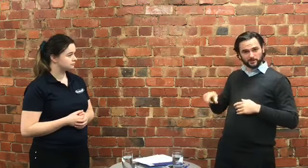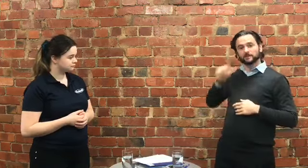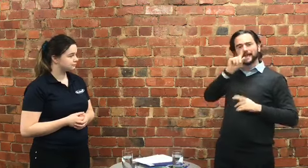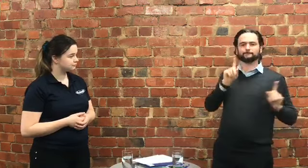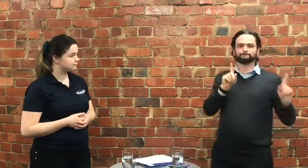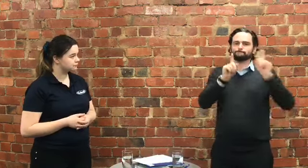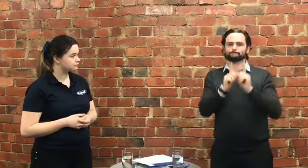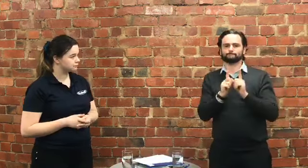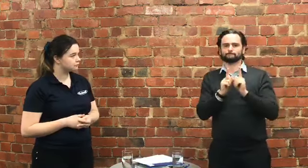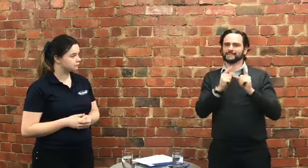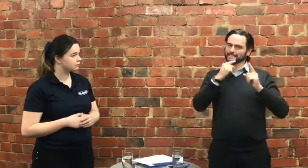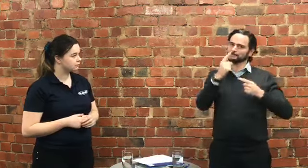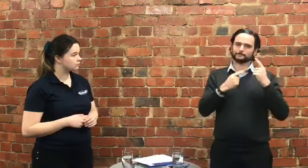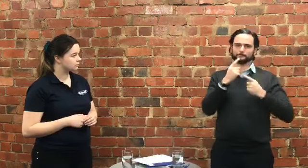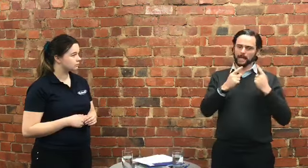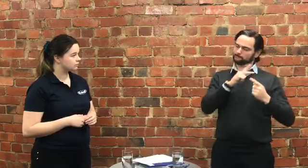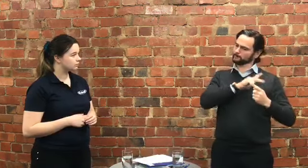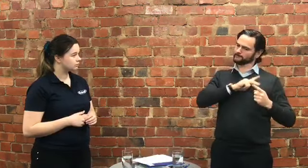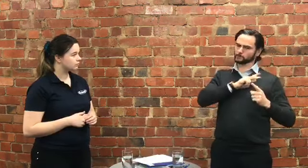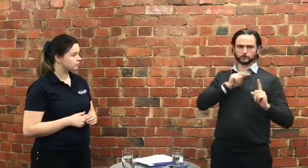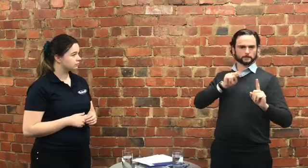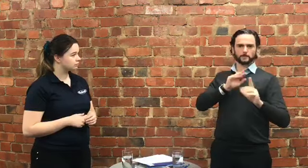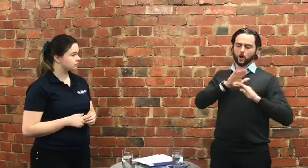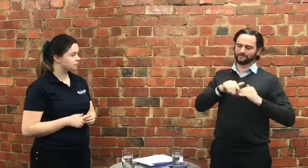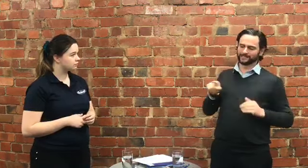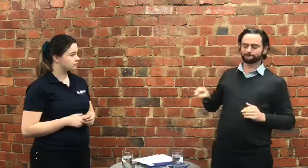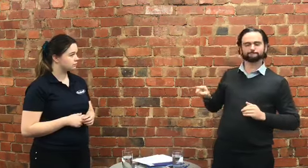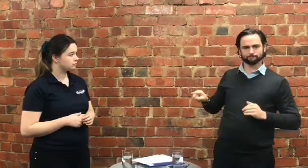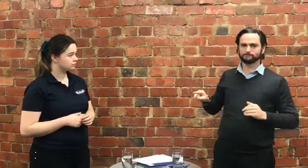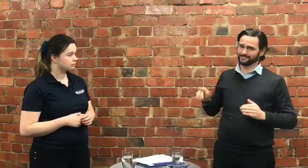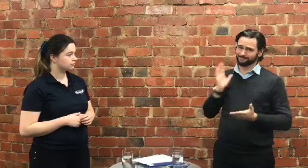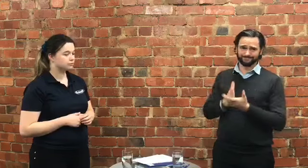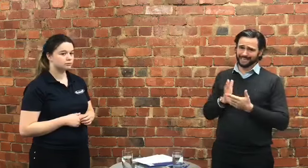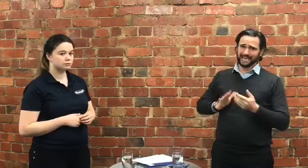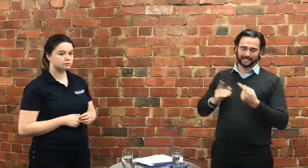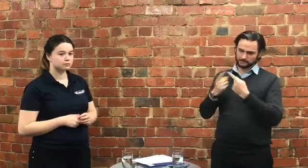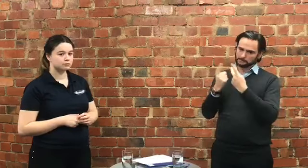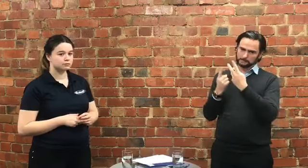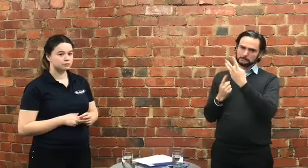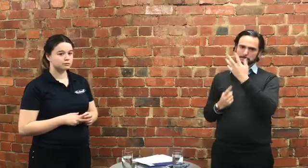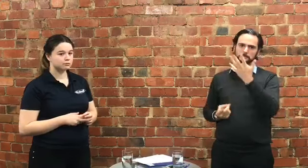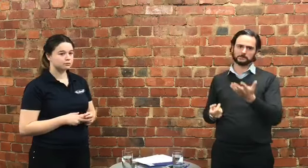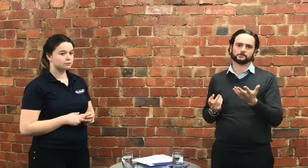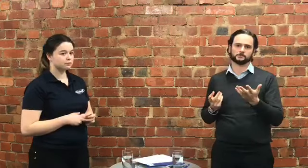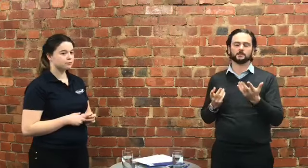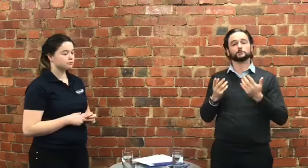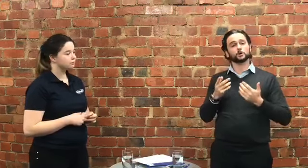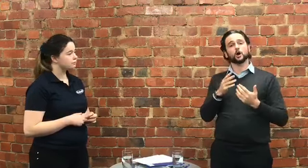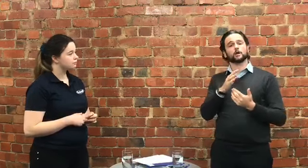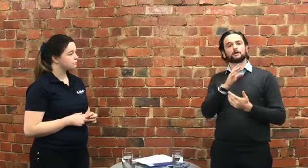Someone who knows that individual well and can speak for them if they need to,